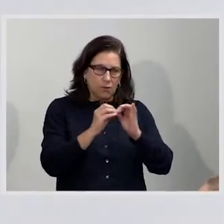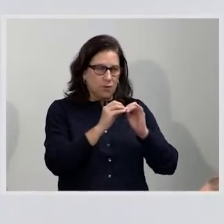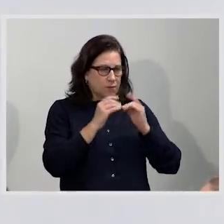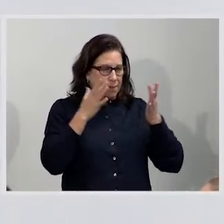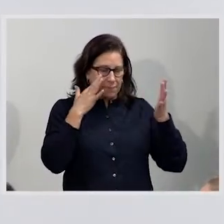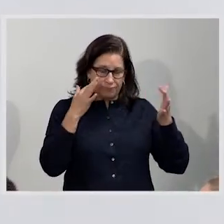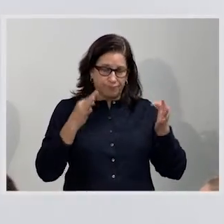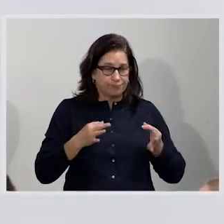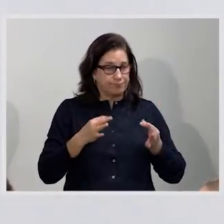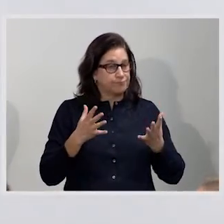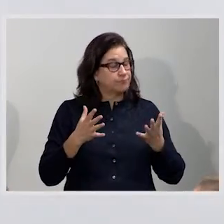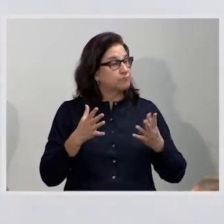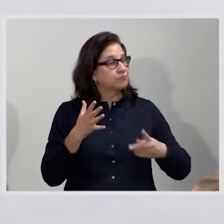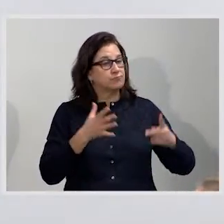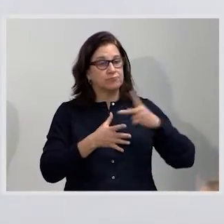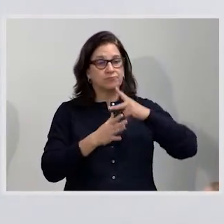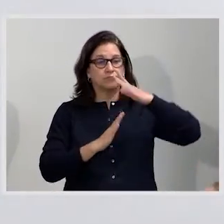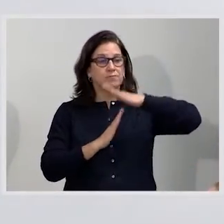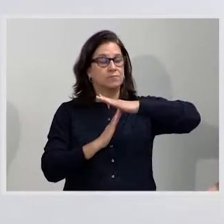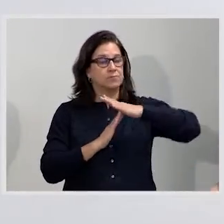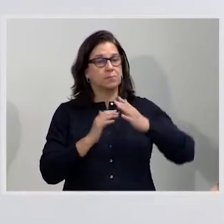WE GAVE 33%.